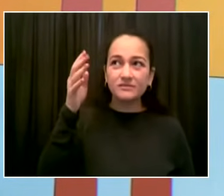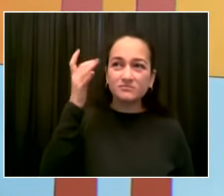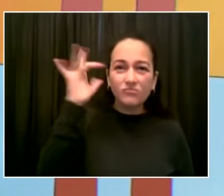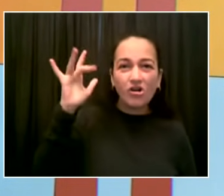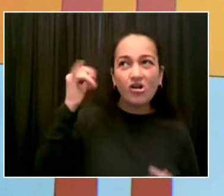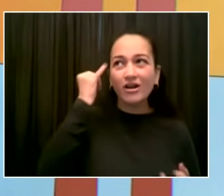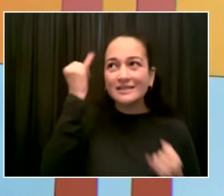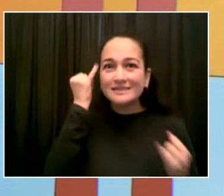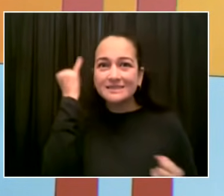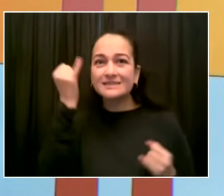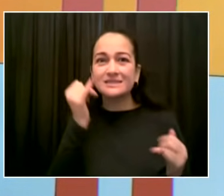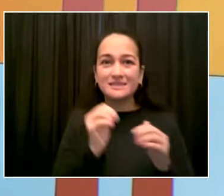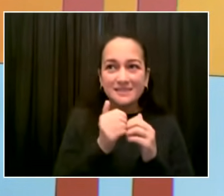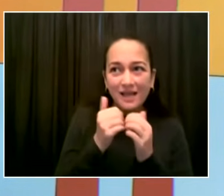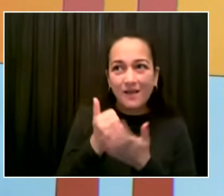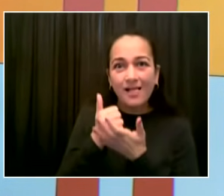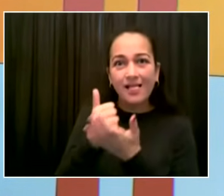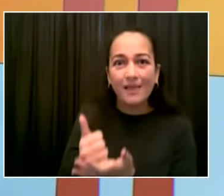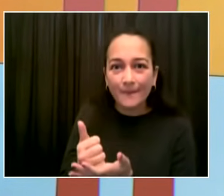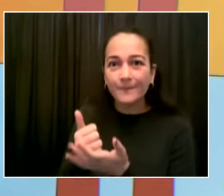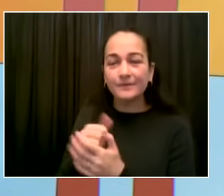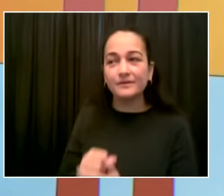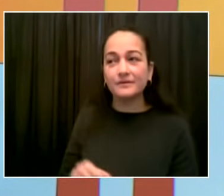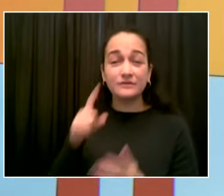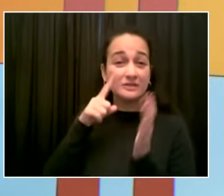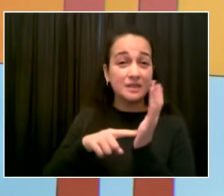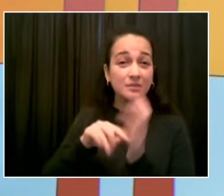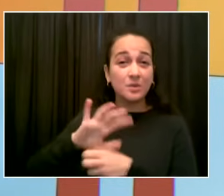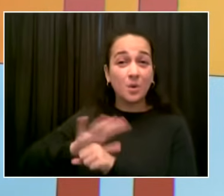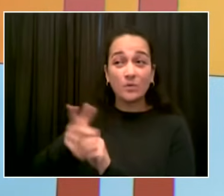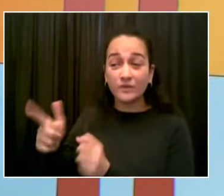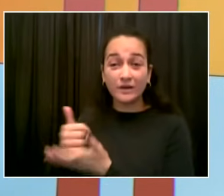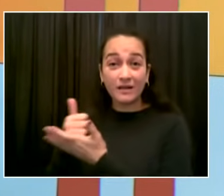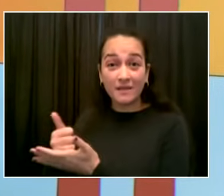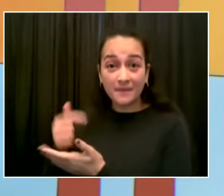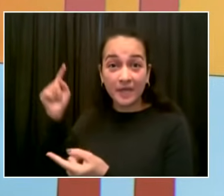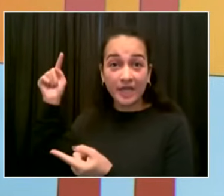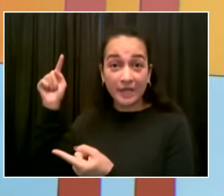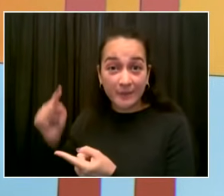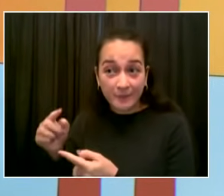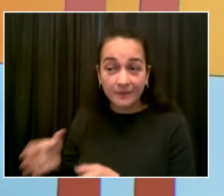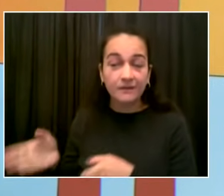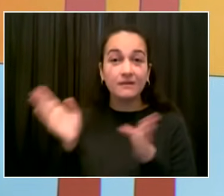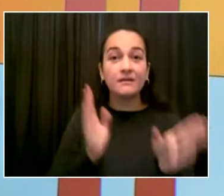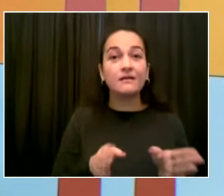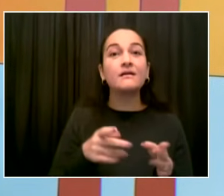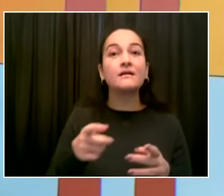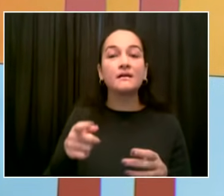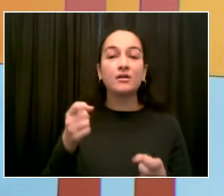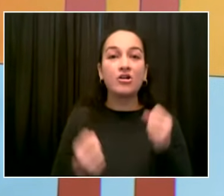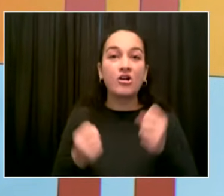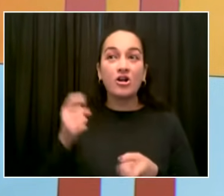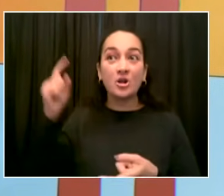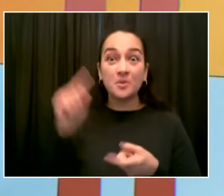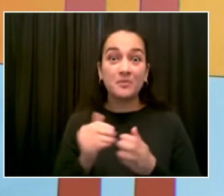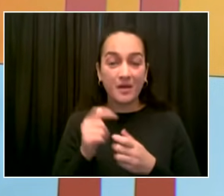CLIMATE CRISIS TO ADDRESS THE PAENDMIC, TO CHANGE PUICBL SAFETY, THIS CITY IS ALWAYS AT BEST